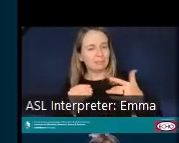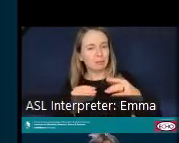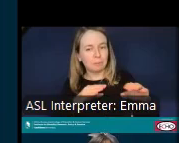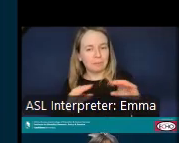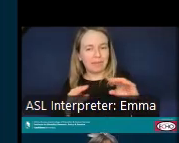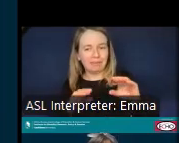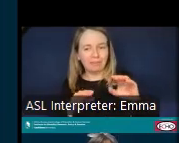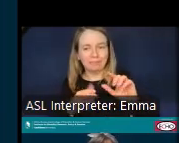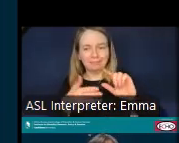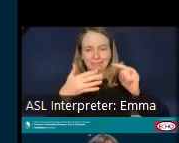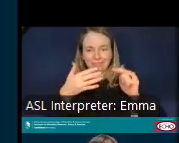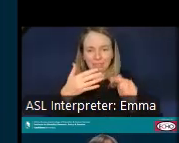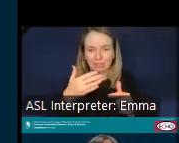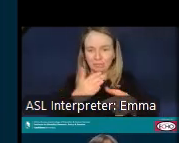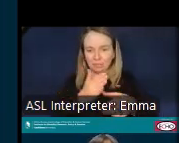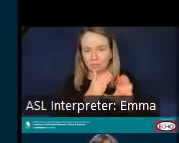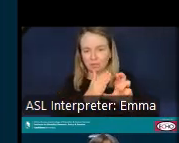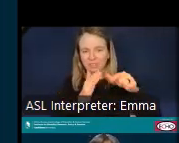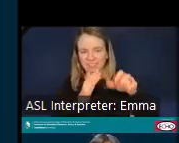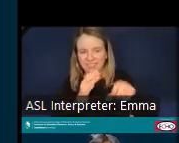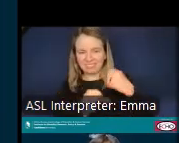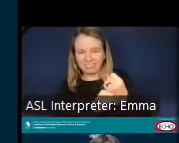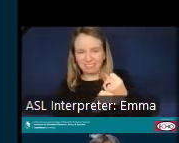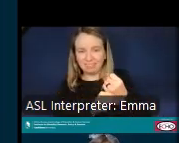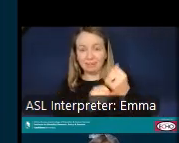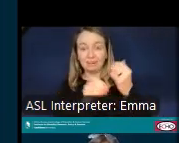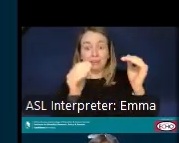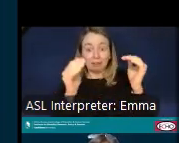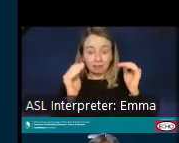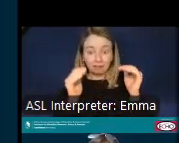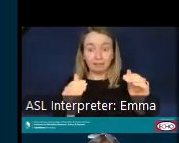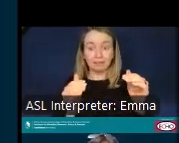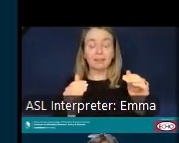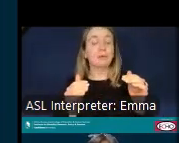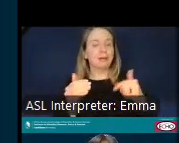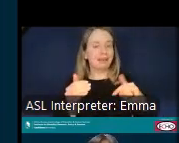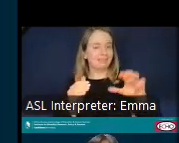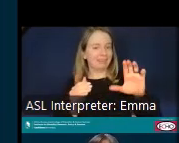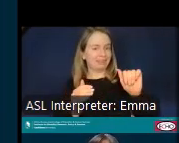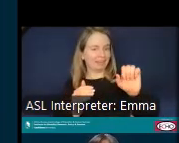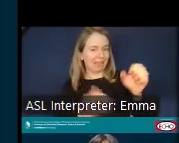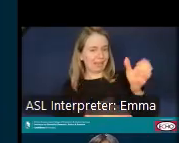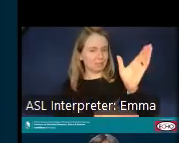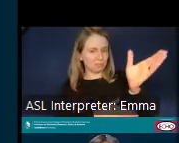over this year, then we'll have a case presentation, and we